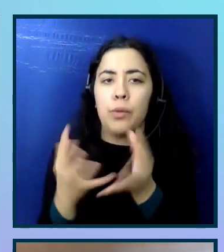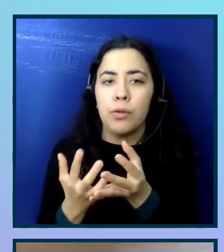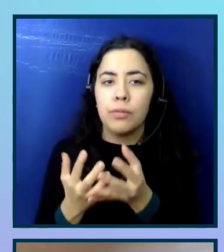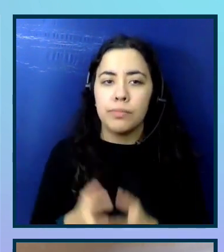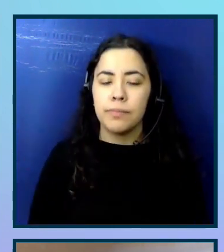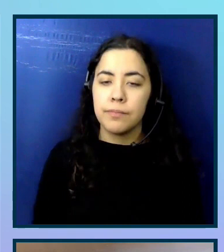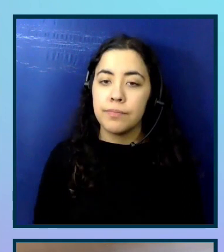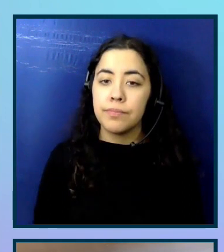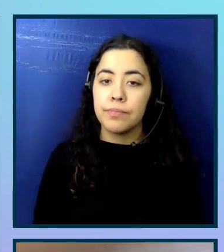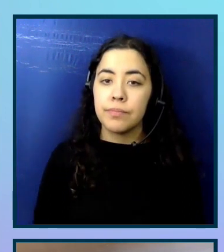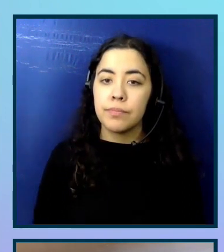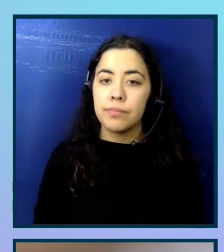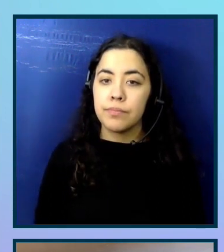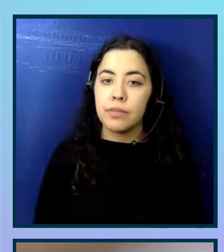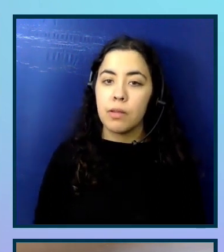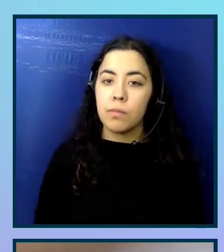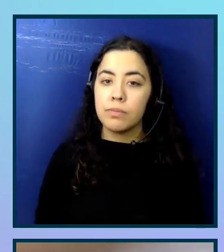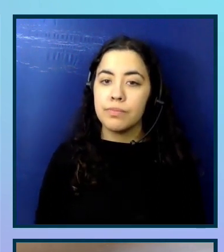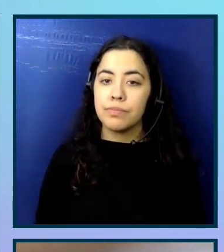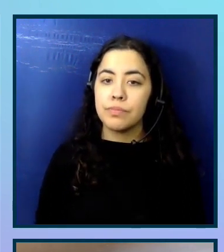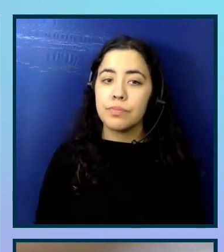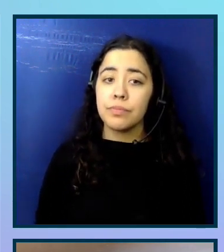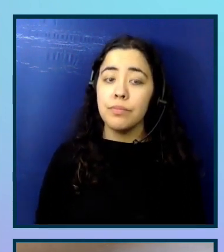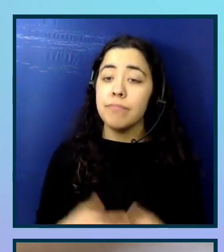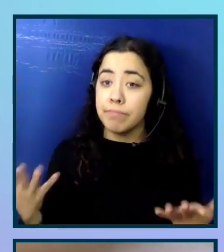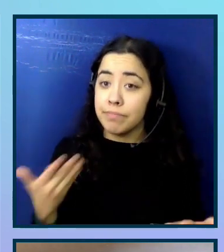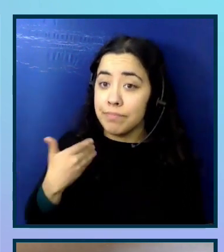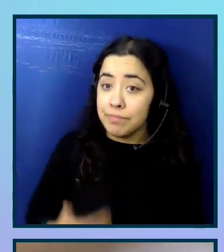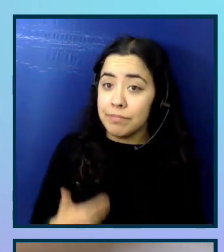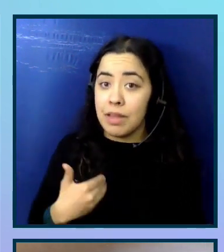Likewise, I am intrigued by the processes and methods